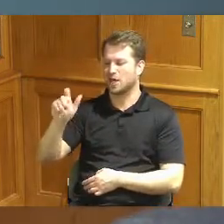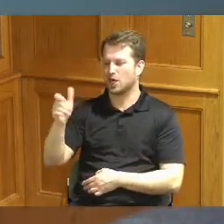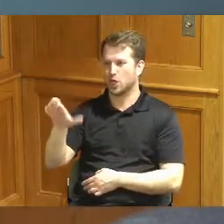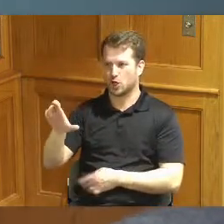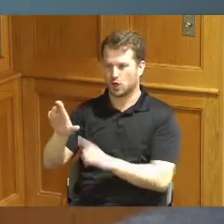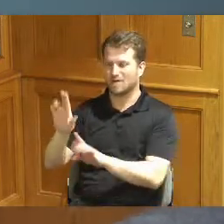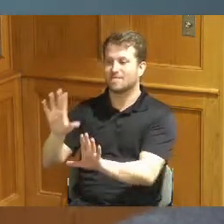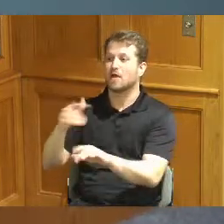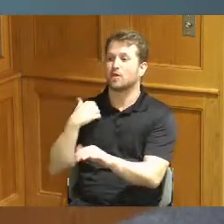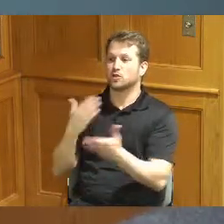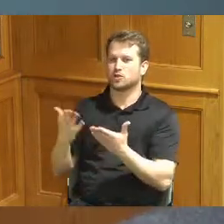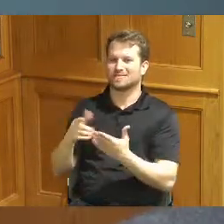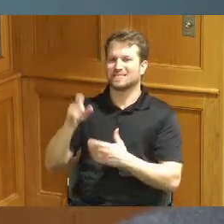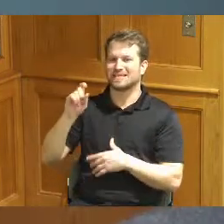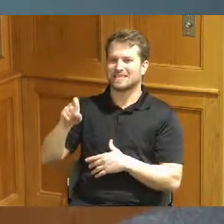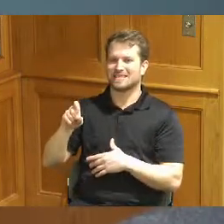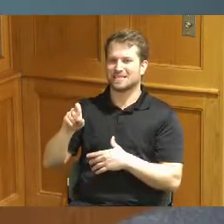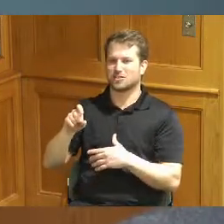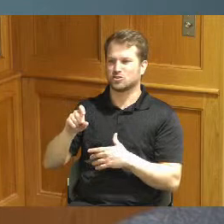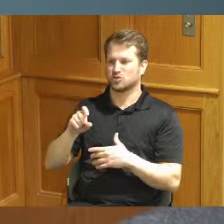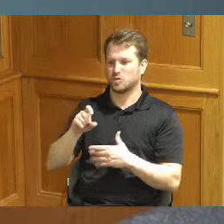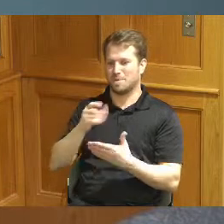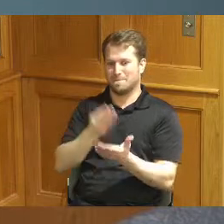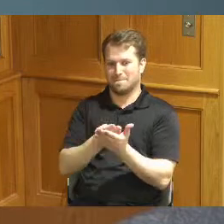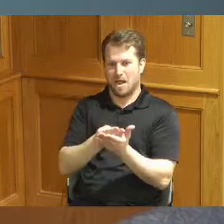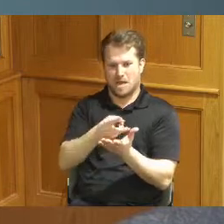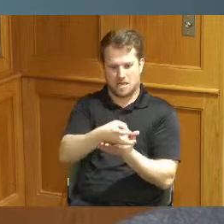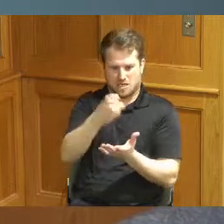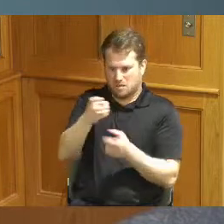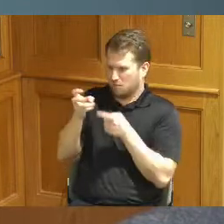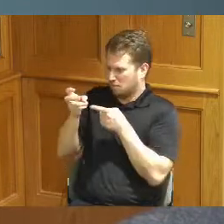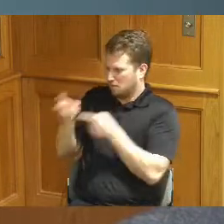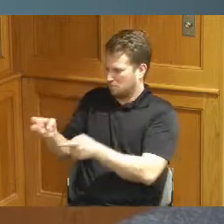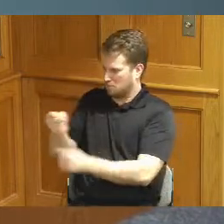need to carve out something out of this money to have somebody down here I want to see data